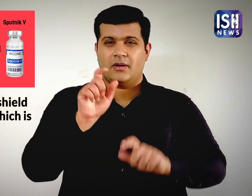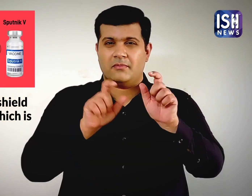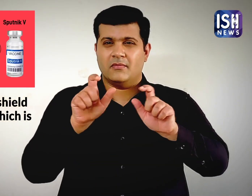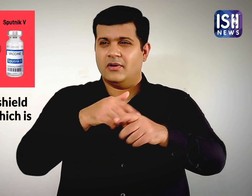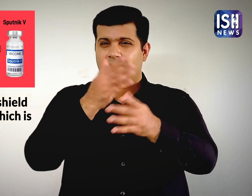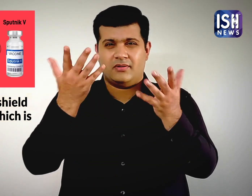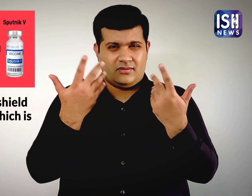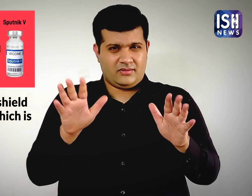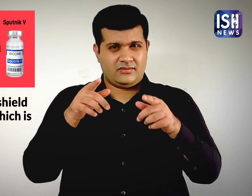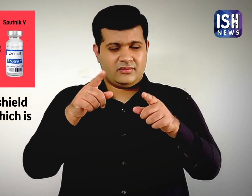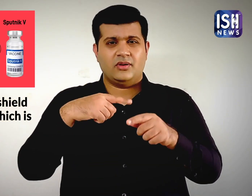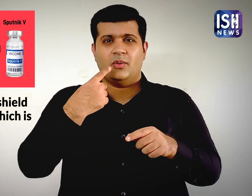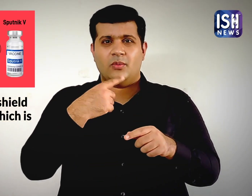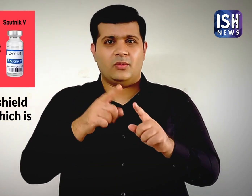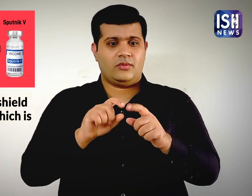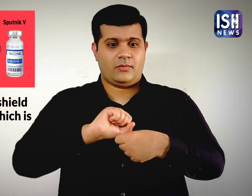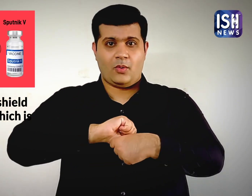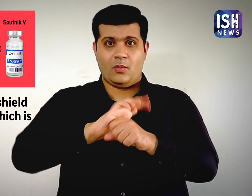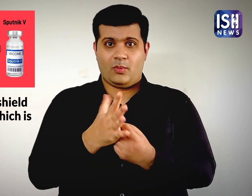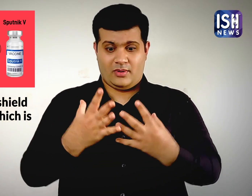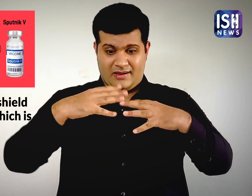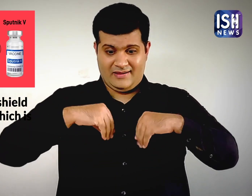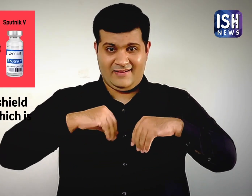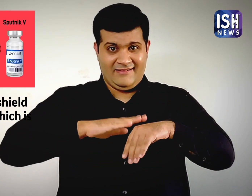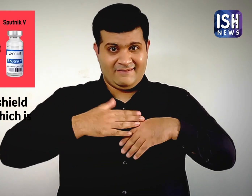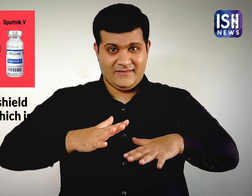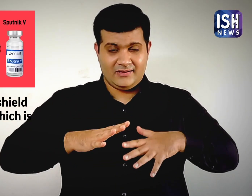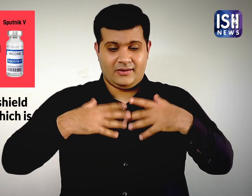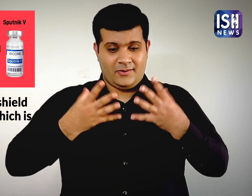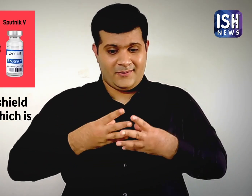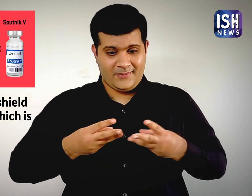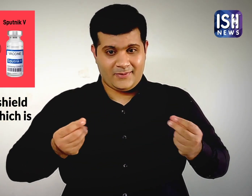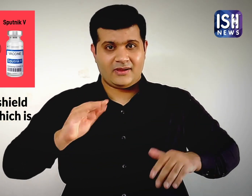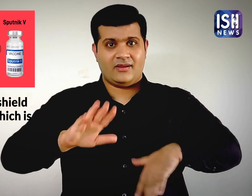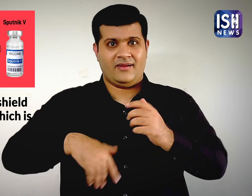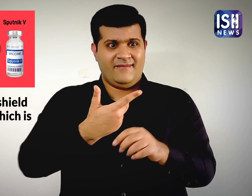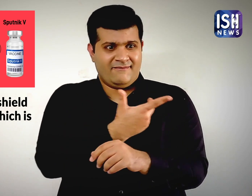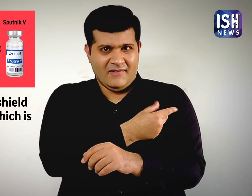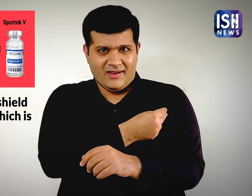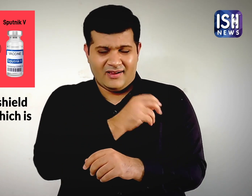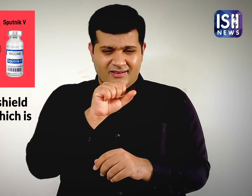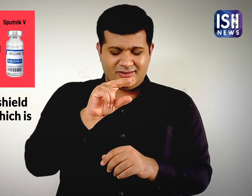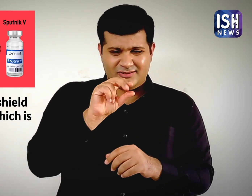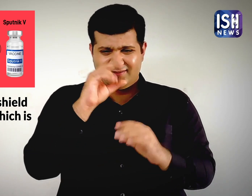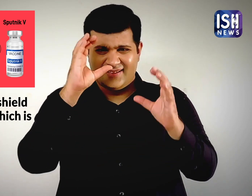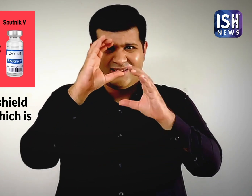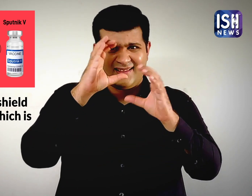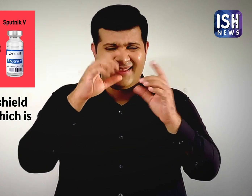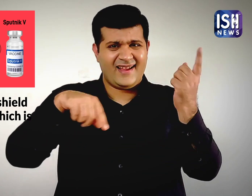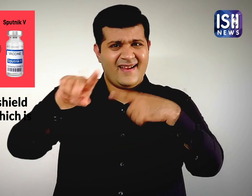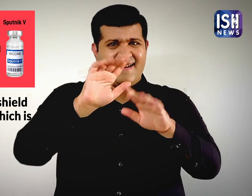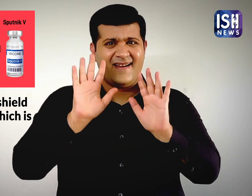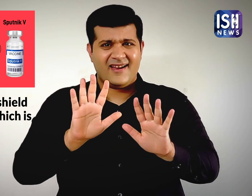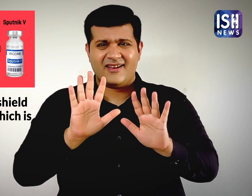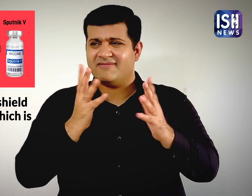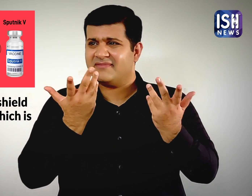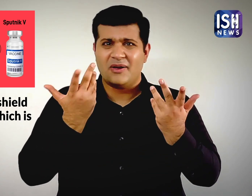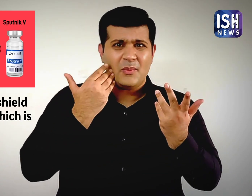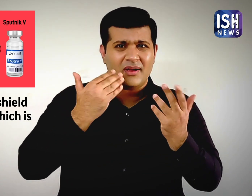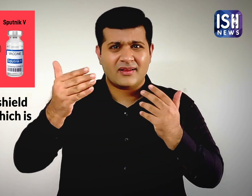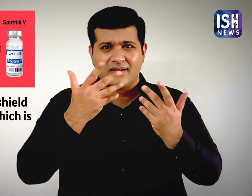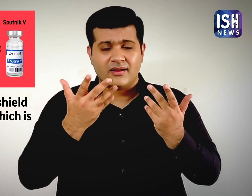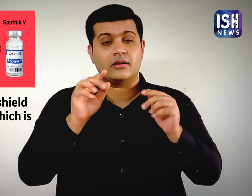People who have recovered from the virus are still confused over the vaccination.